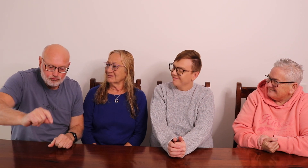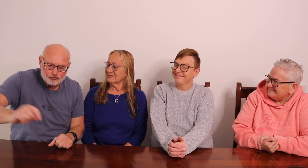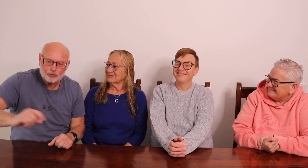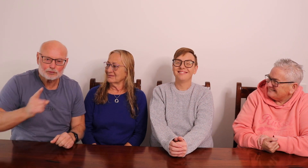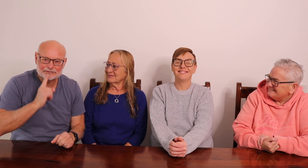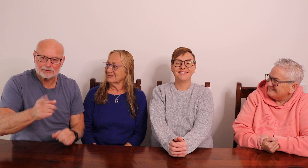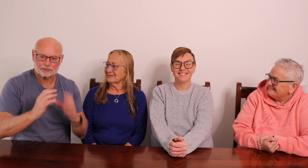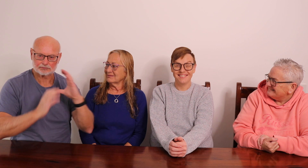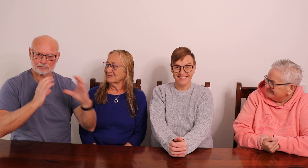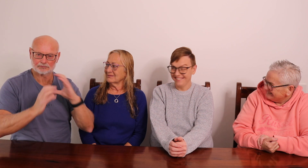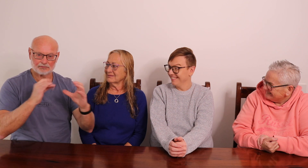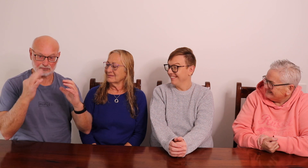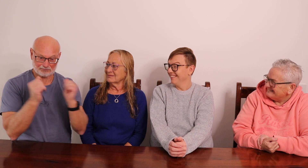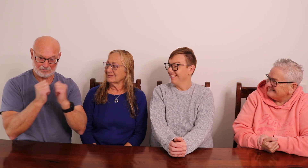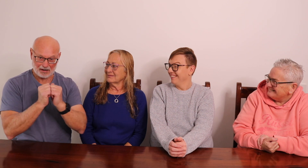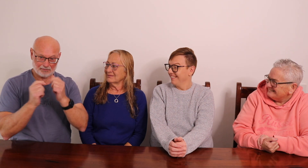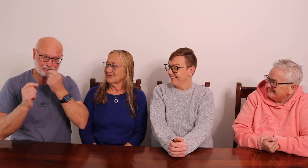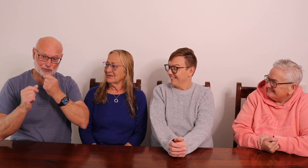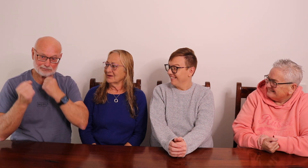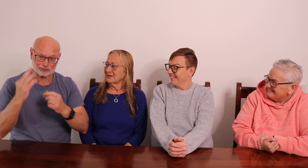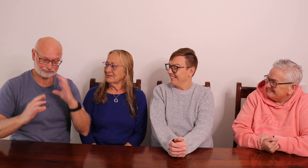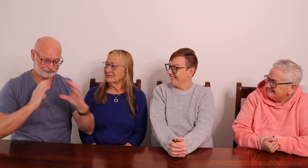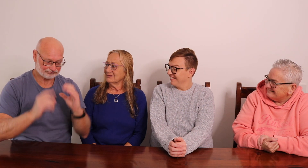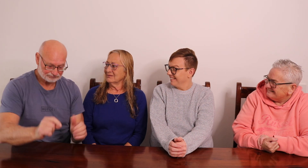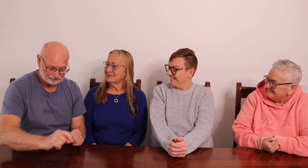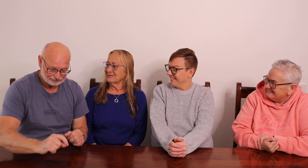We communicate on the path without writing paper and pen.